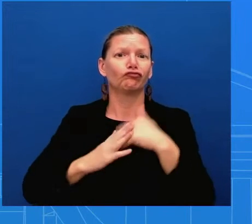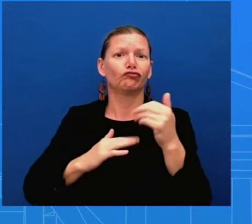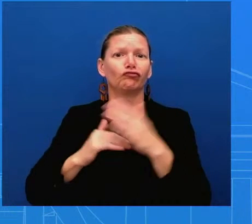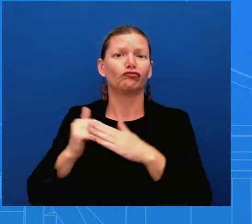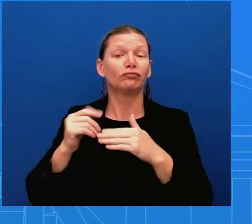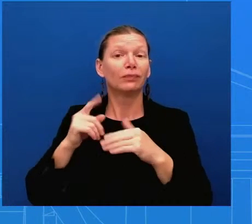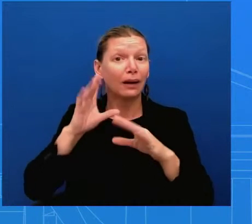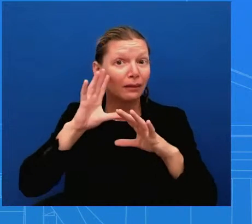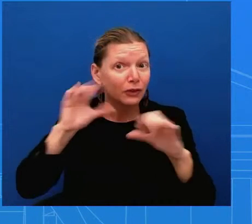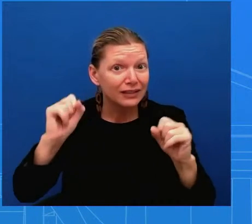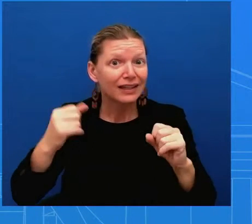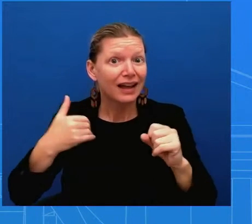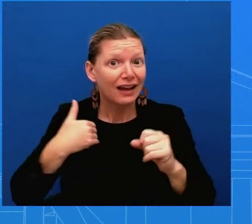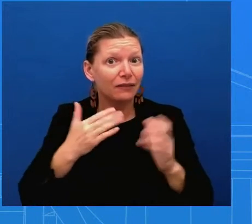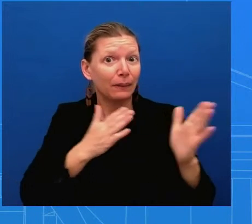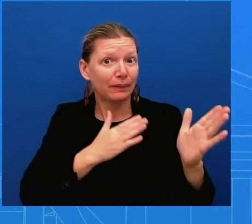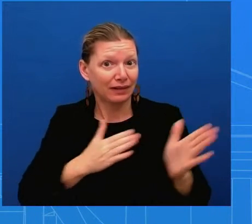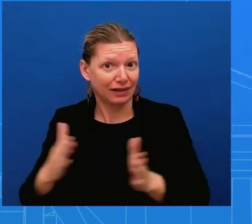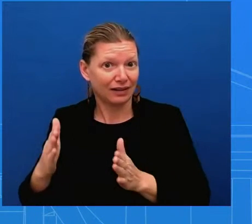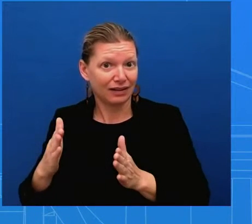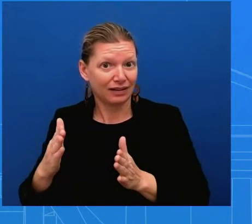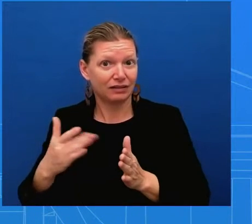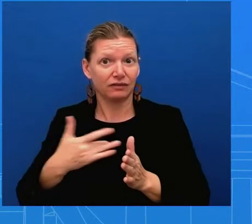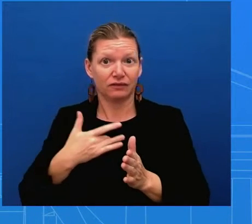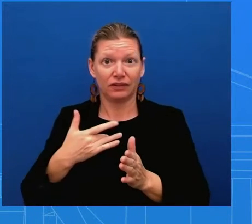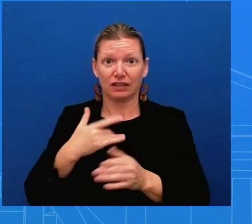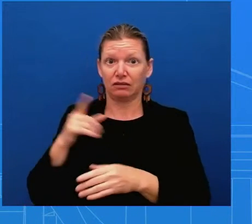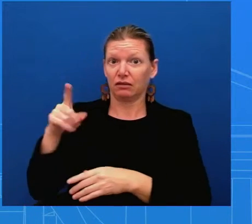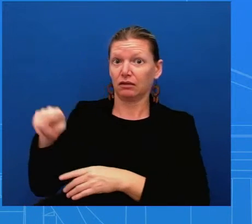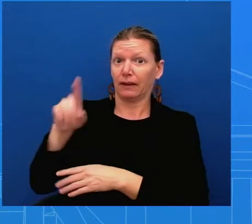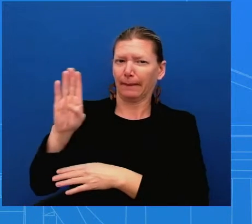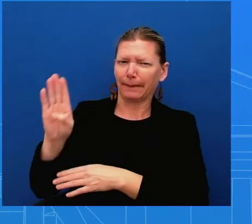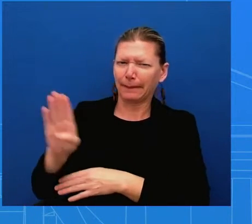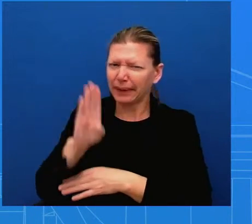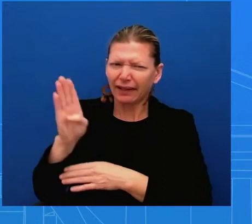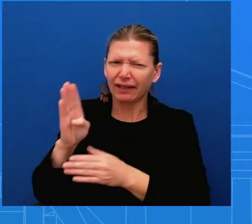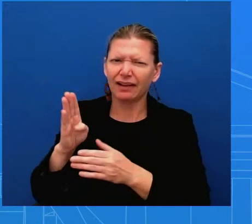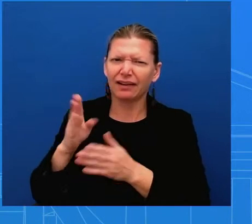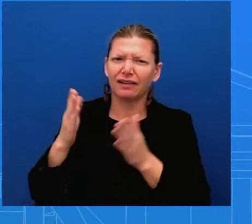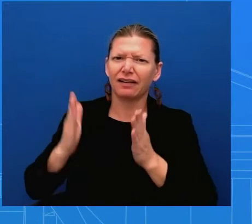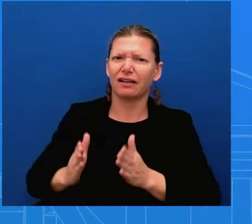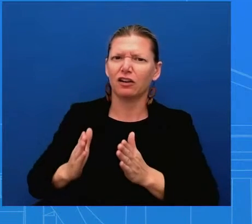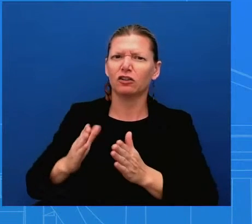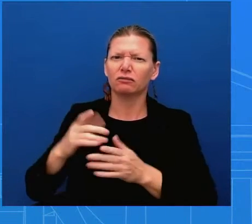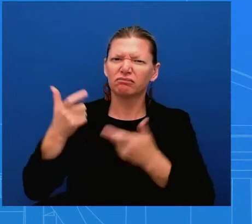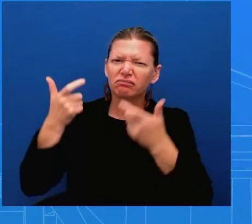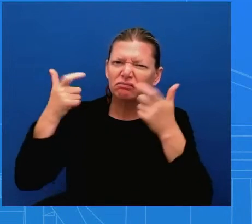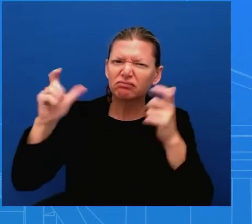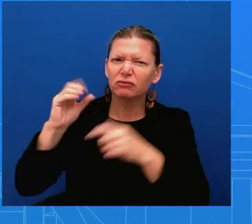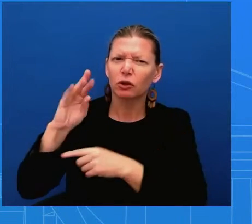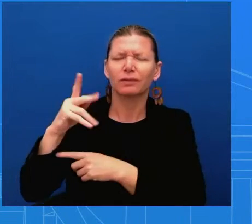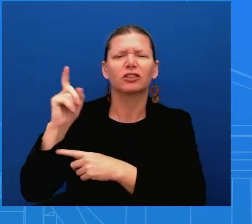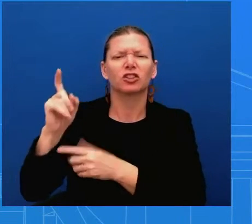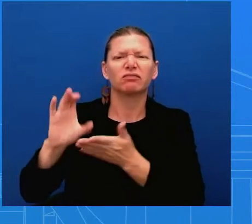pay their fair share. And we've been very clear about that. They pair th- -- they pay their fair share in order to pay for -- for his investments in America